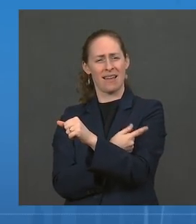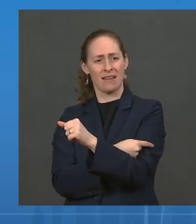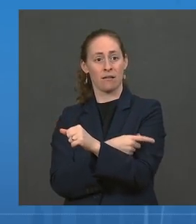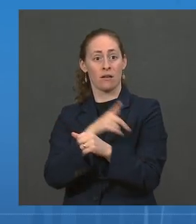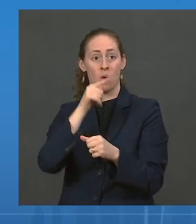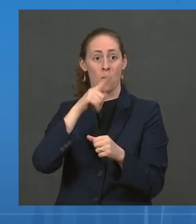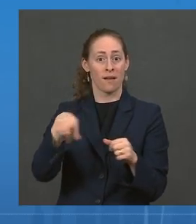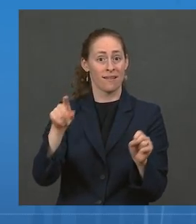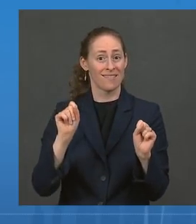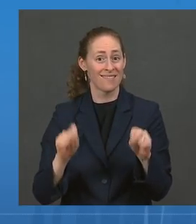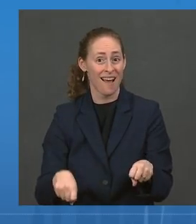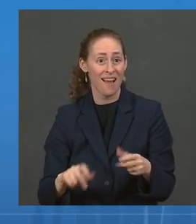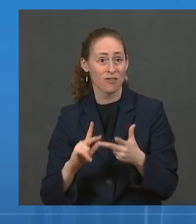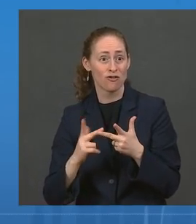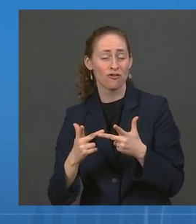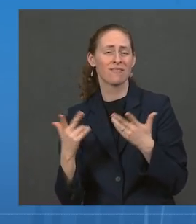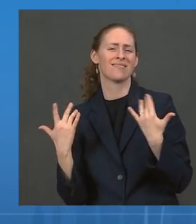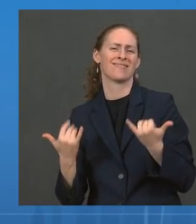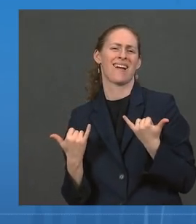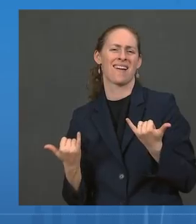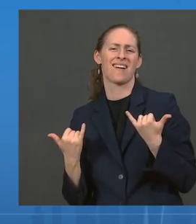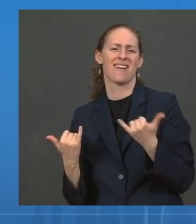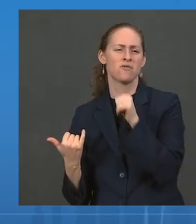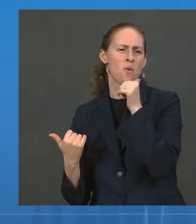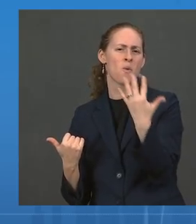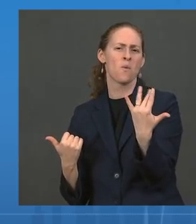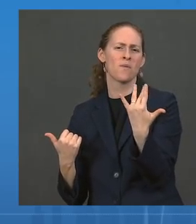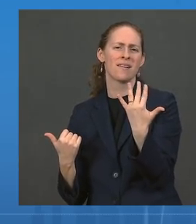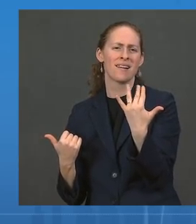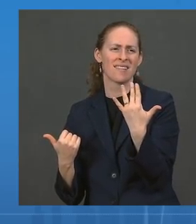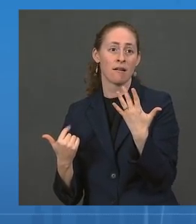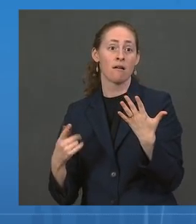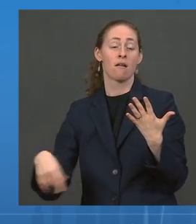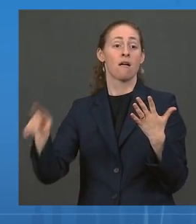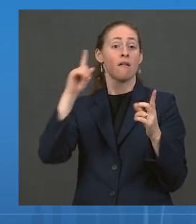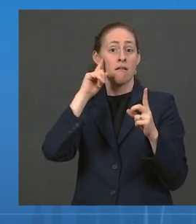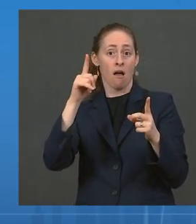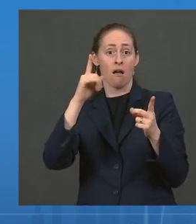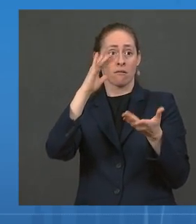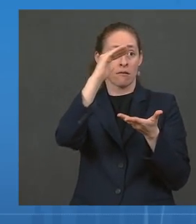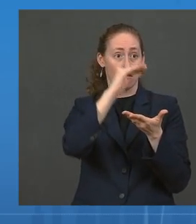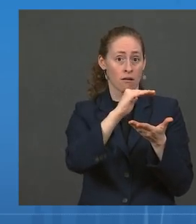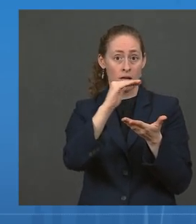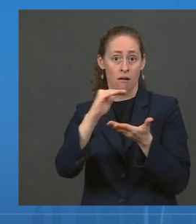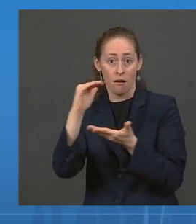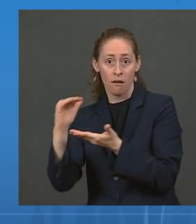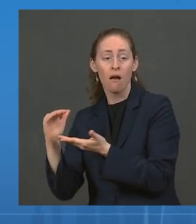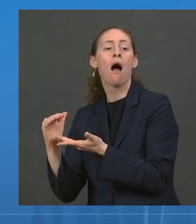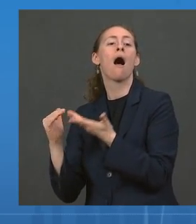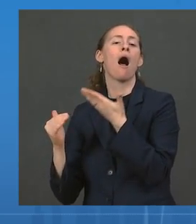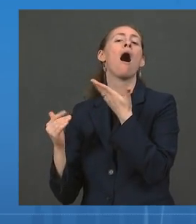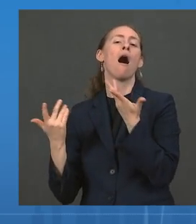getting booster as possible? And then when we get to that low level, we will know it rather than picking out an arbitrary number.